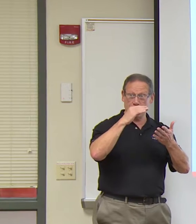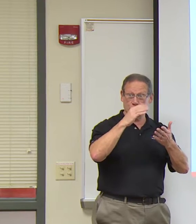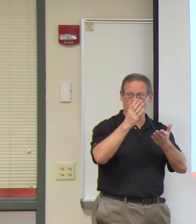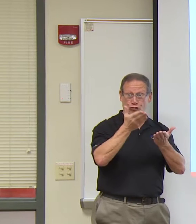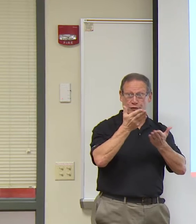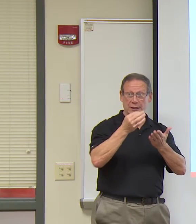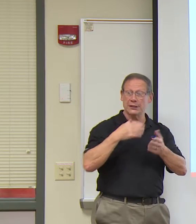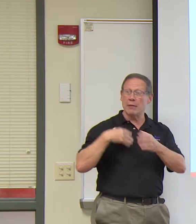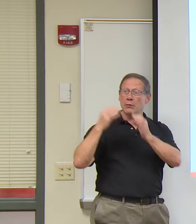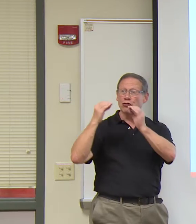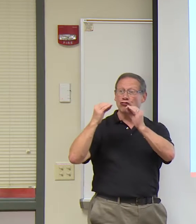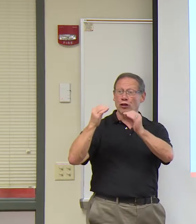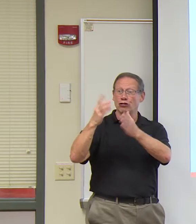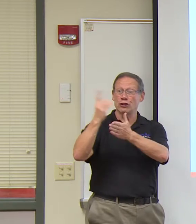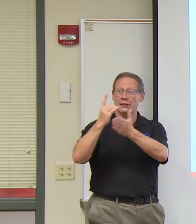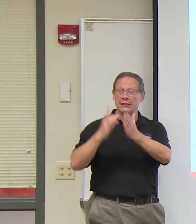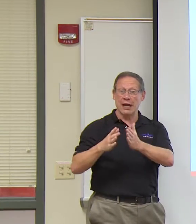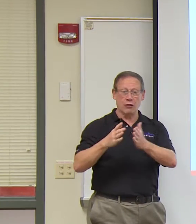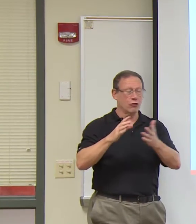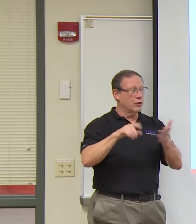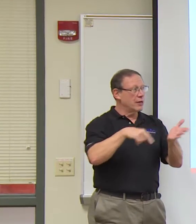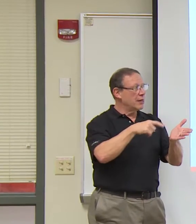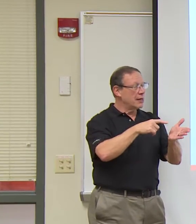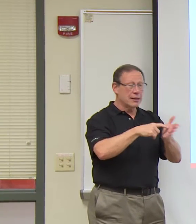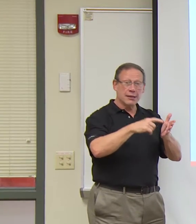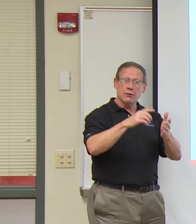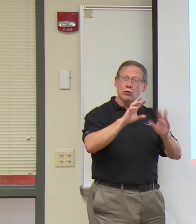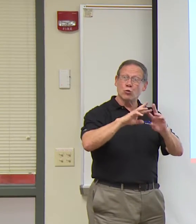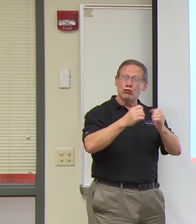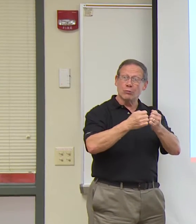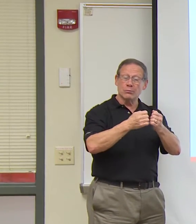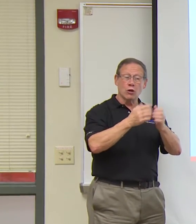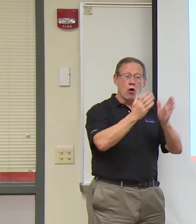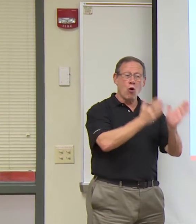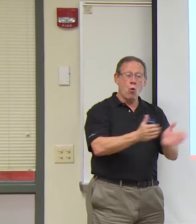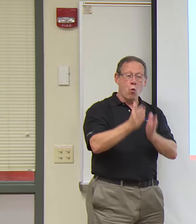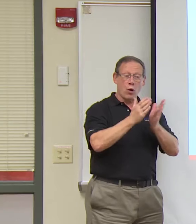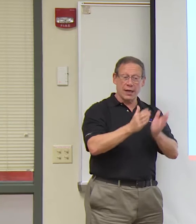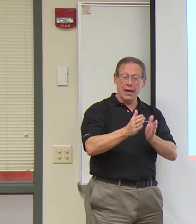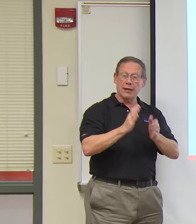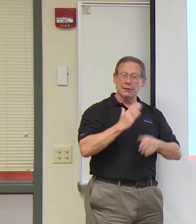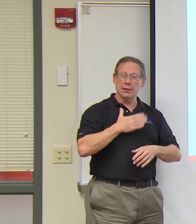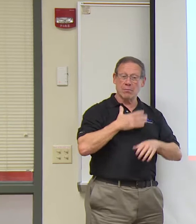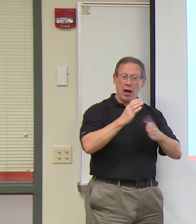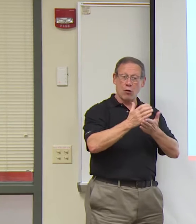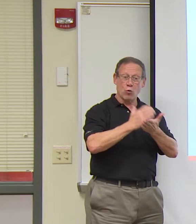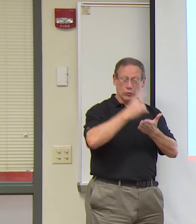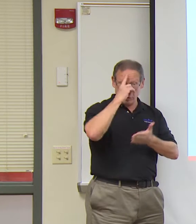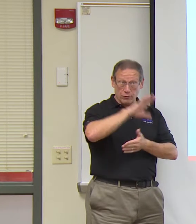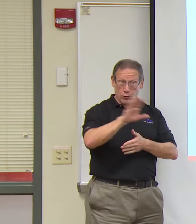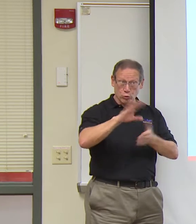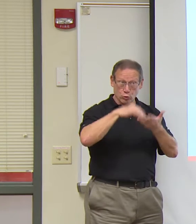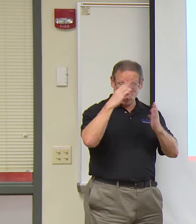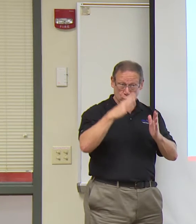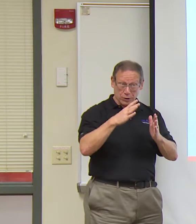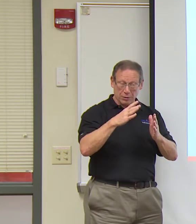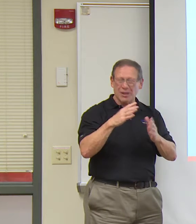and this is "Organizing myCourses for you and your students." Basically, I'm just going to show you some